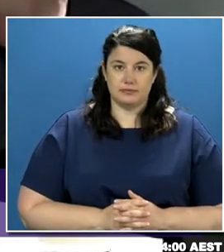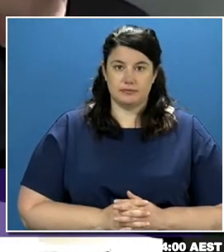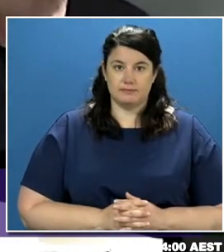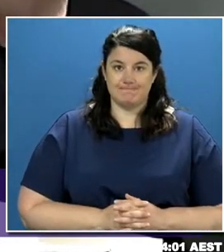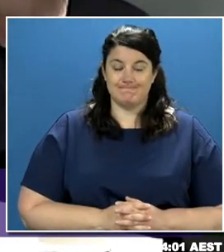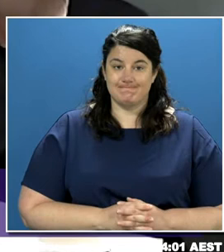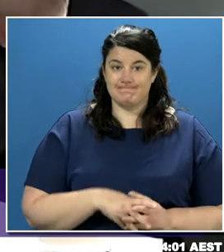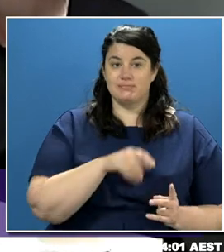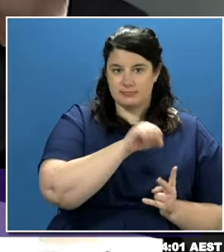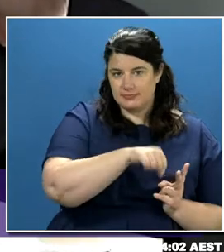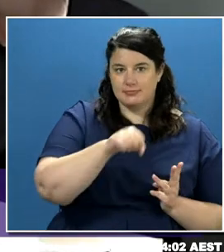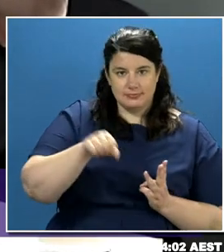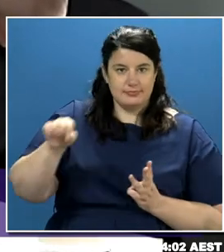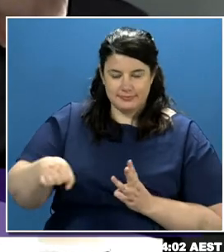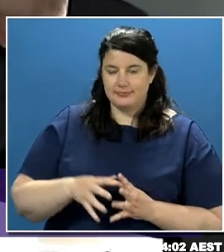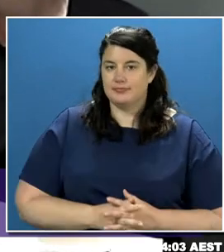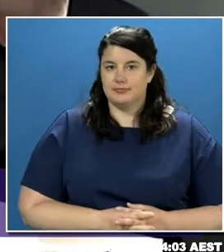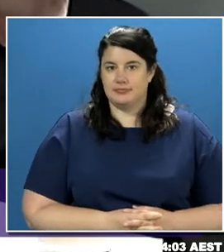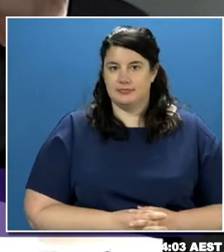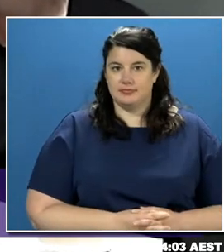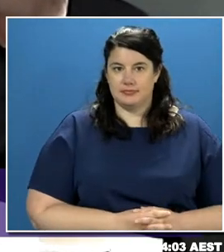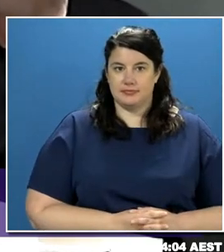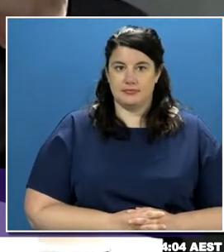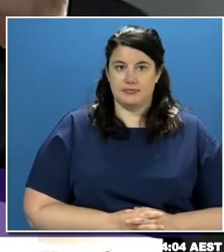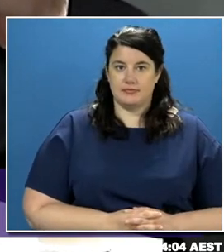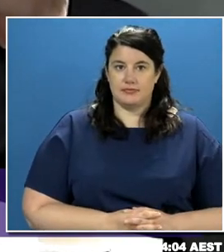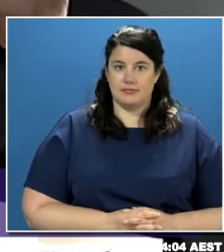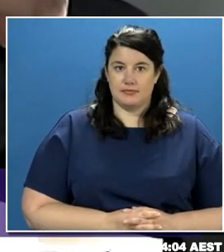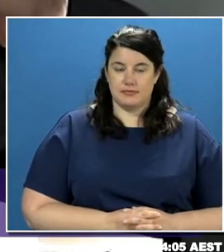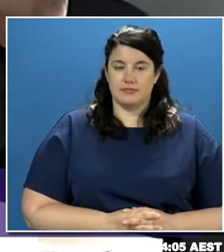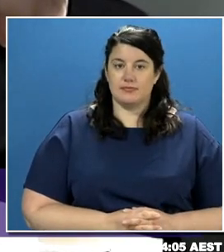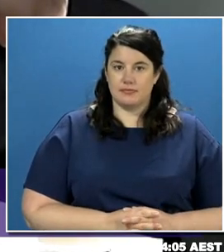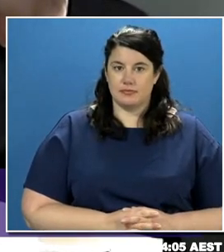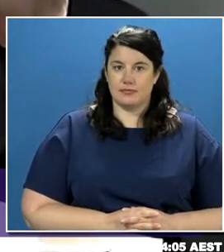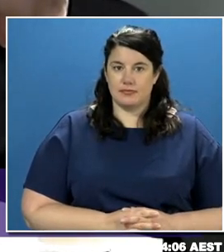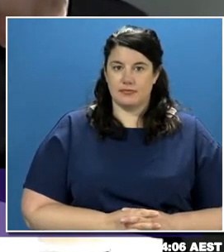(CROSSTALK) Thank you very much Ms Bath, Mr Comensoli, Ms Morgan.